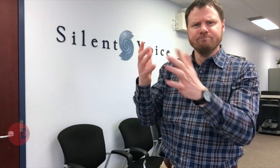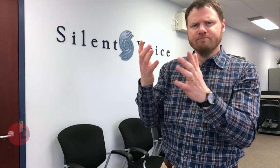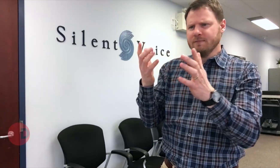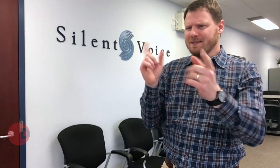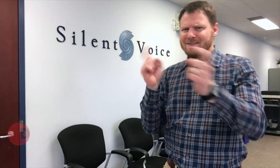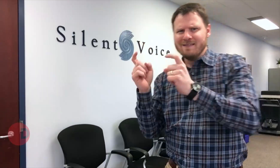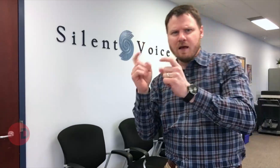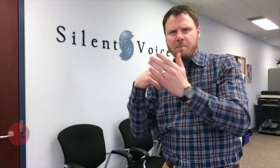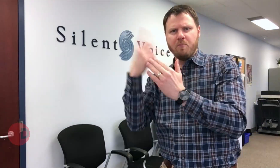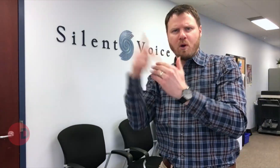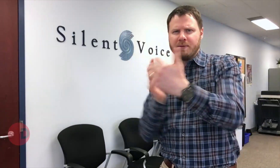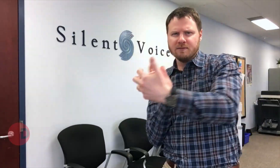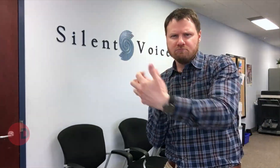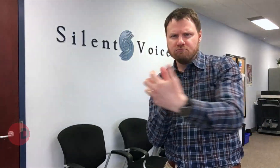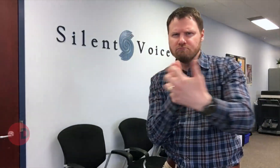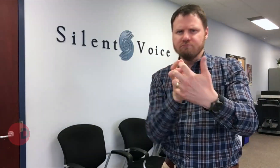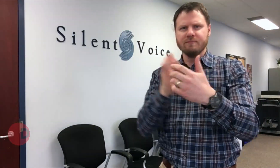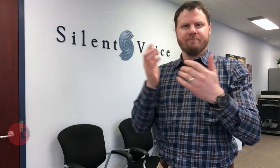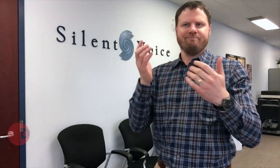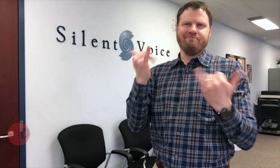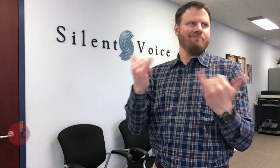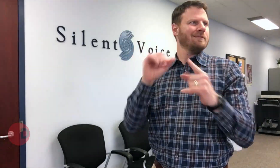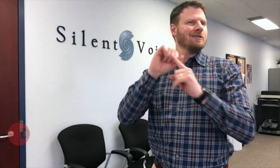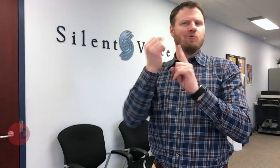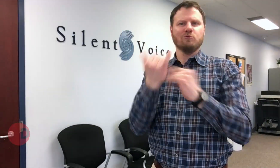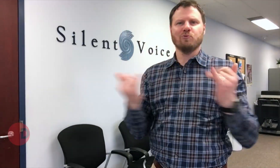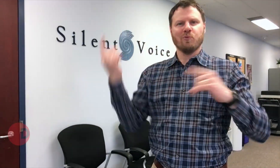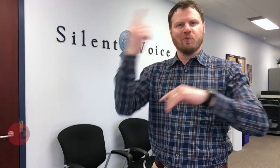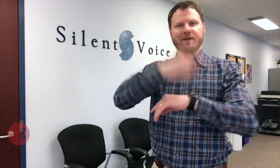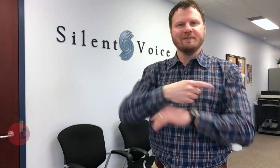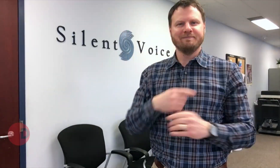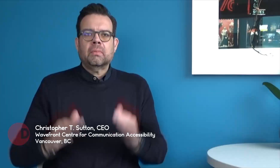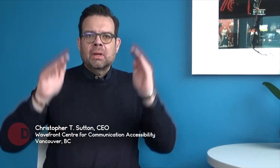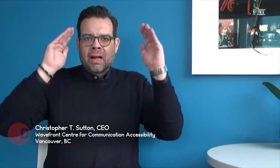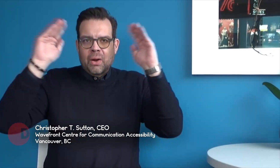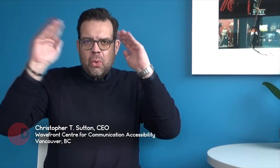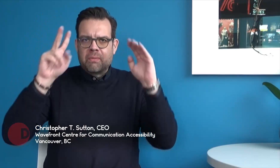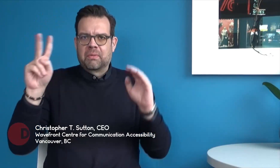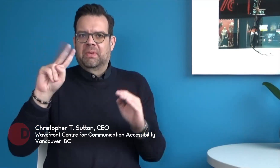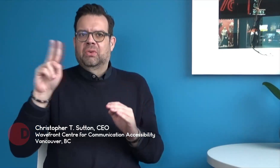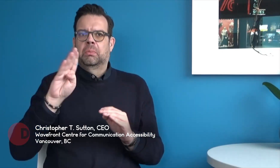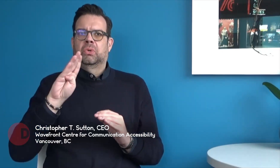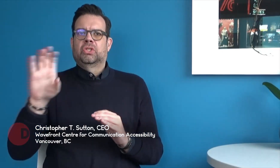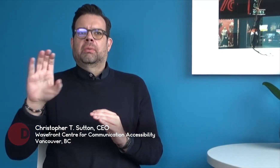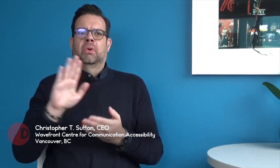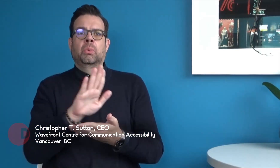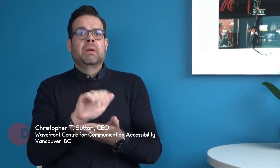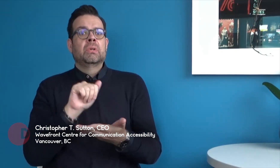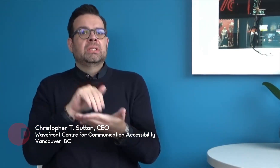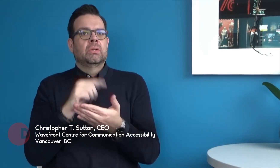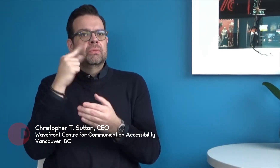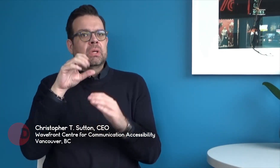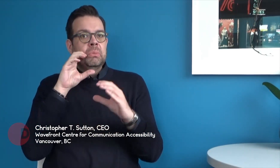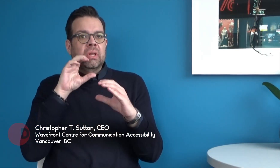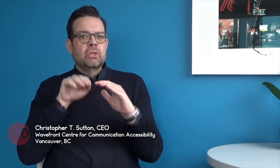modify programs in today's climate. [Christopher]: Hello from Vancouver BC,